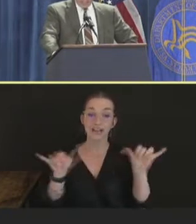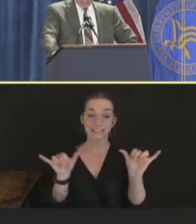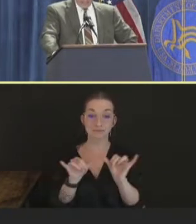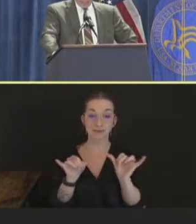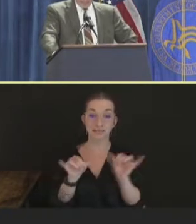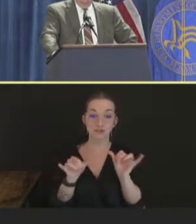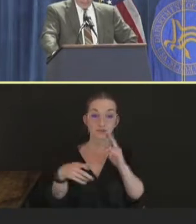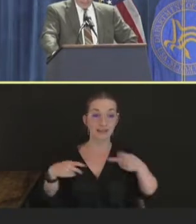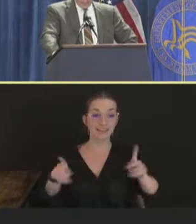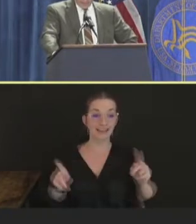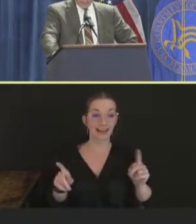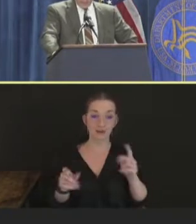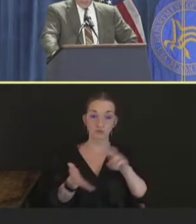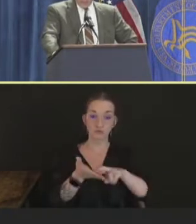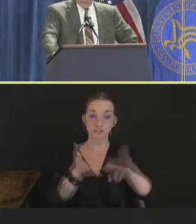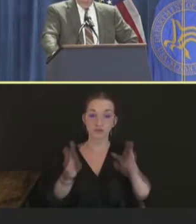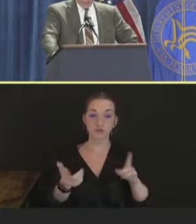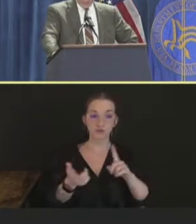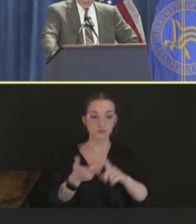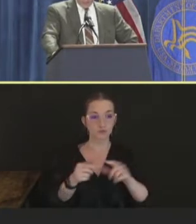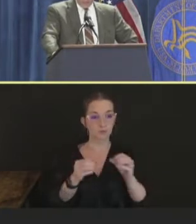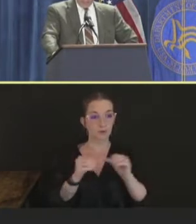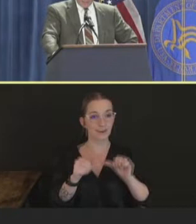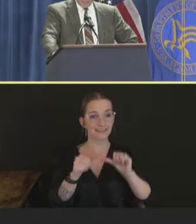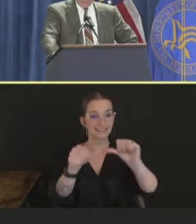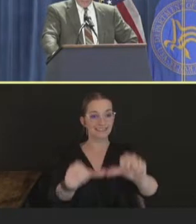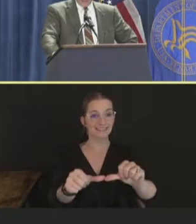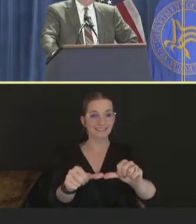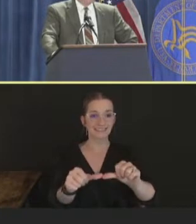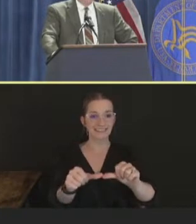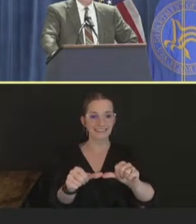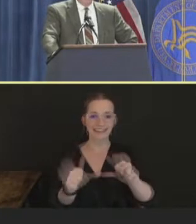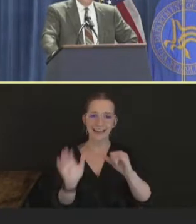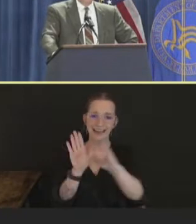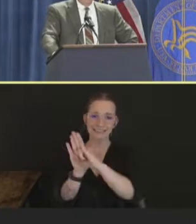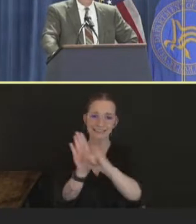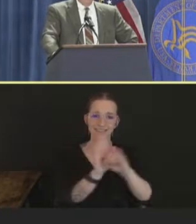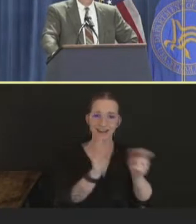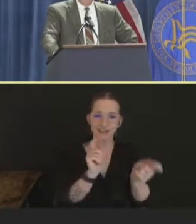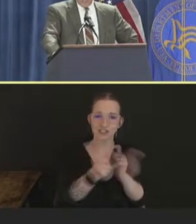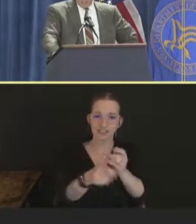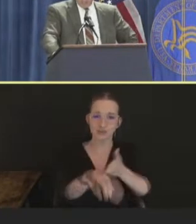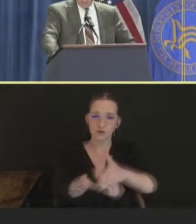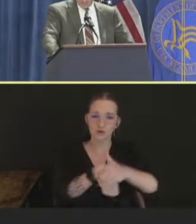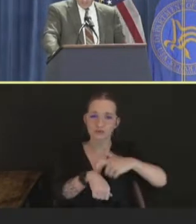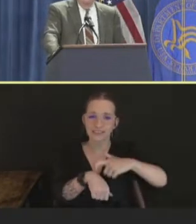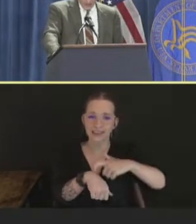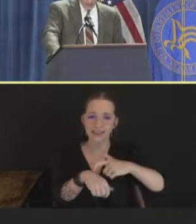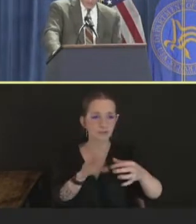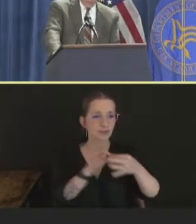be able to identify changes over time and vaccine related knowledge, attitudes and confidence,